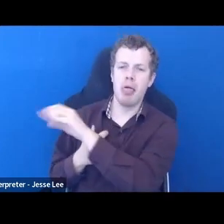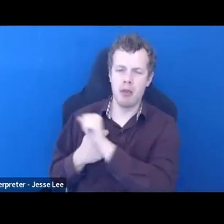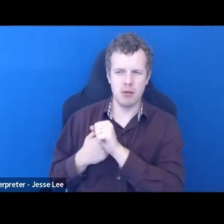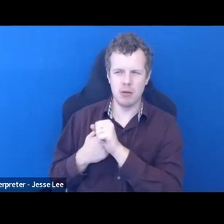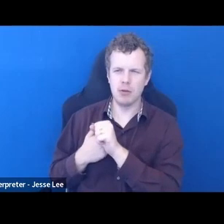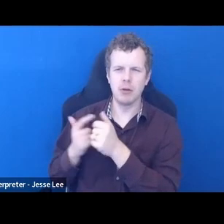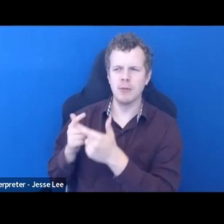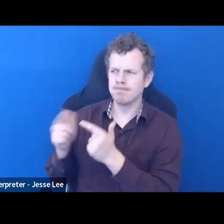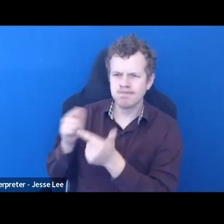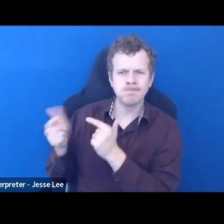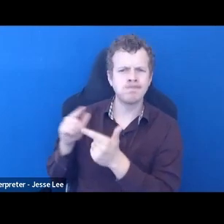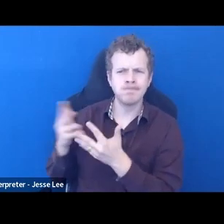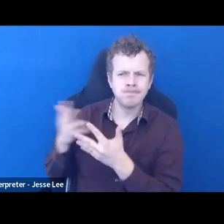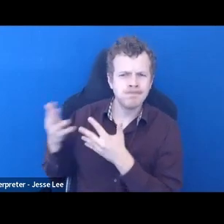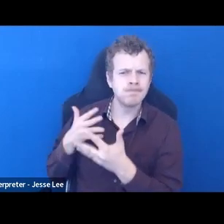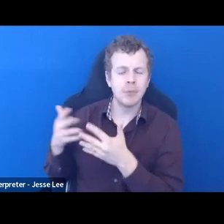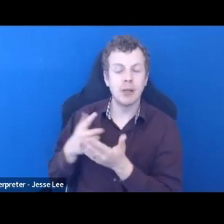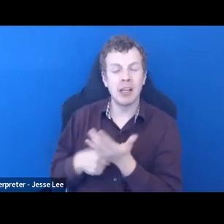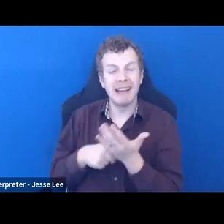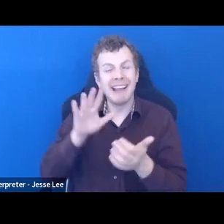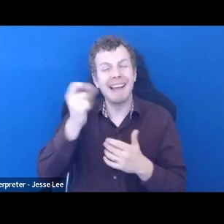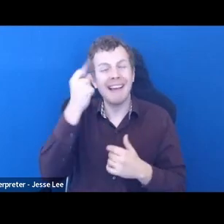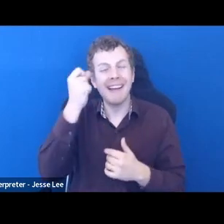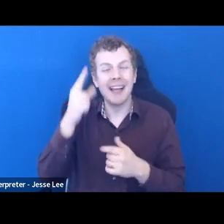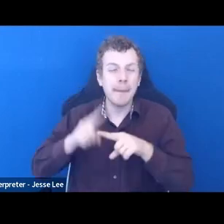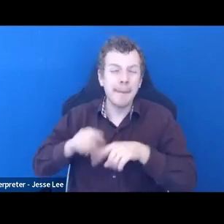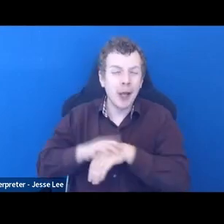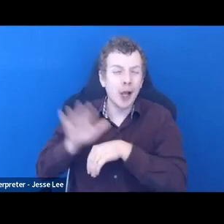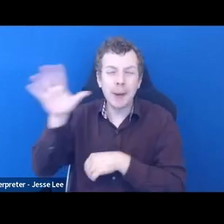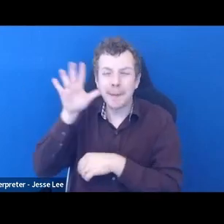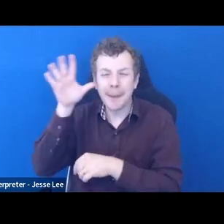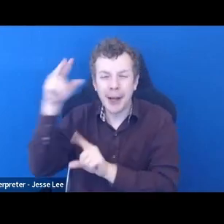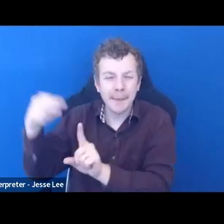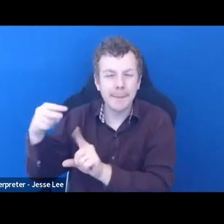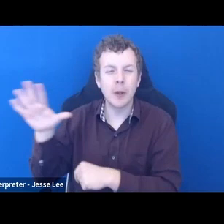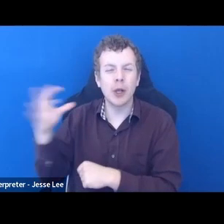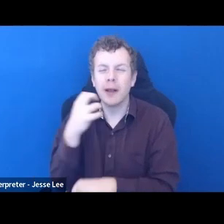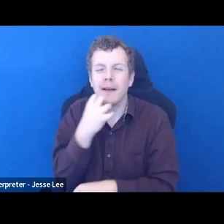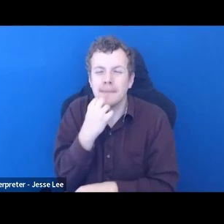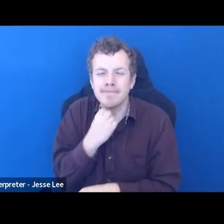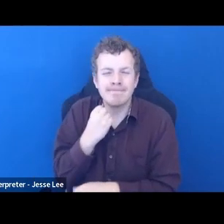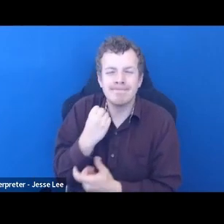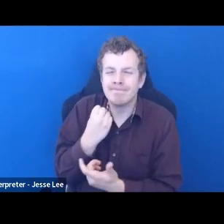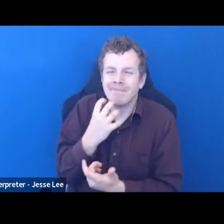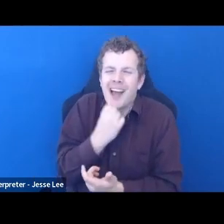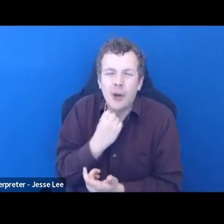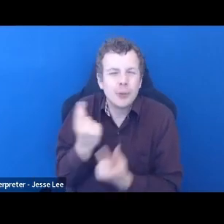We're taking into account the parents' views, values, perspectives. And it's a give and take.